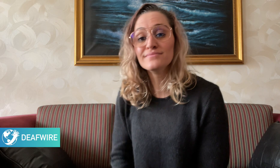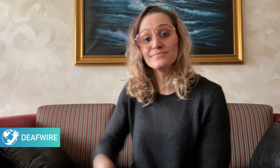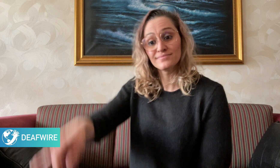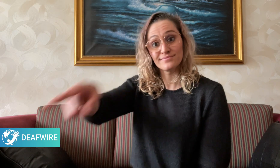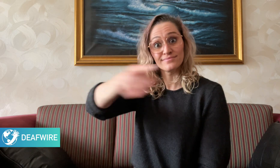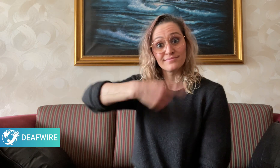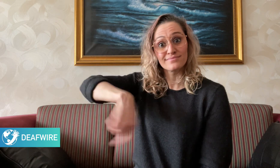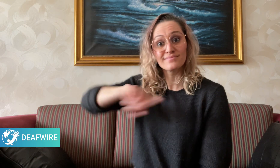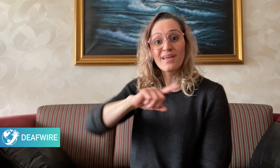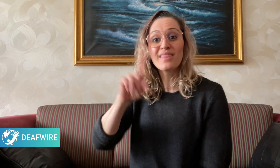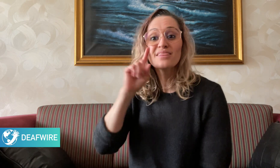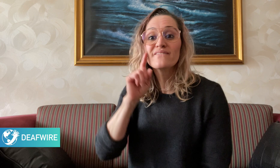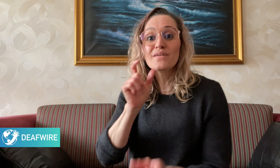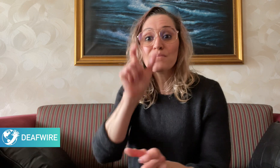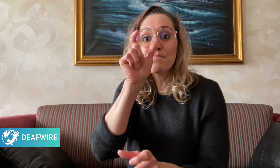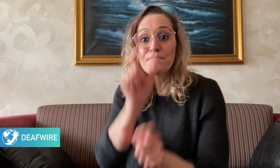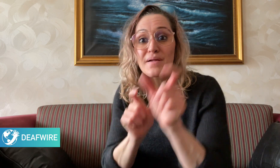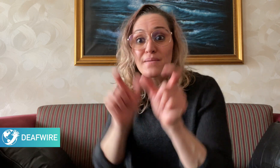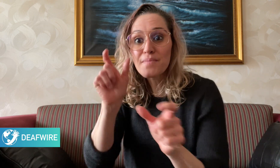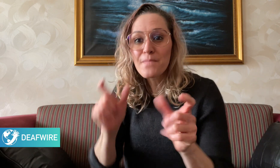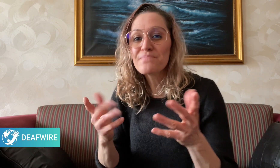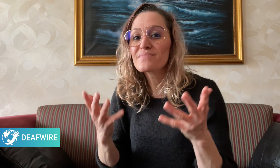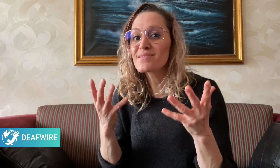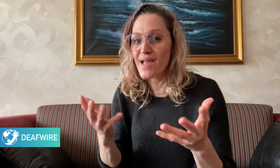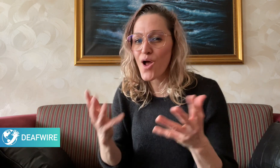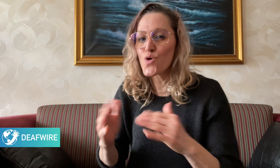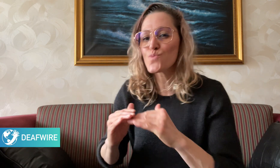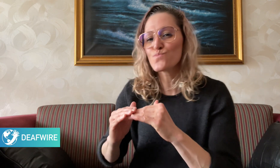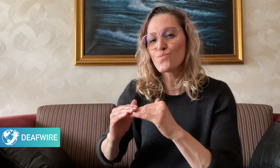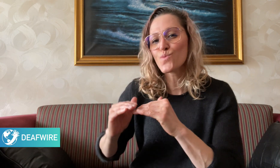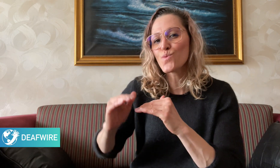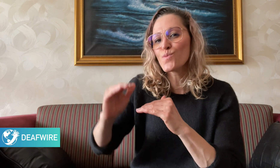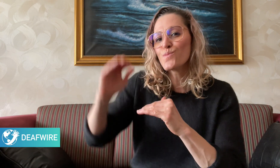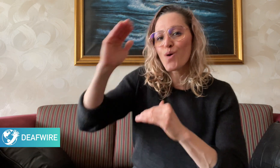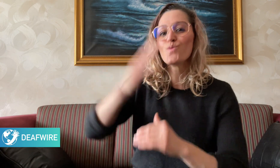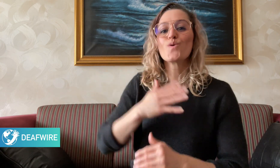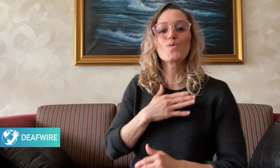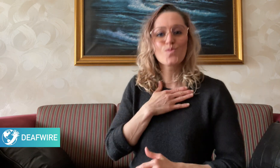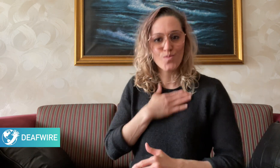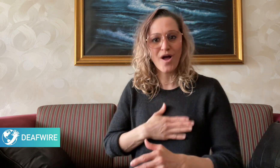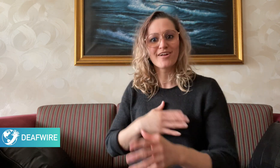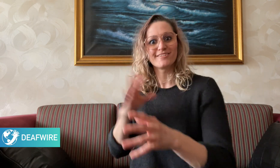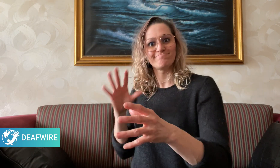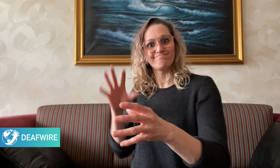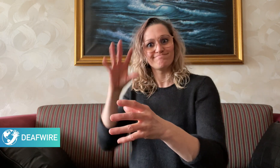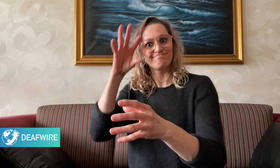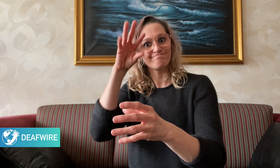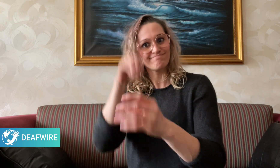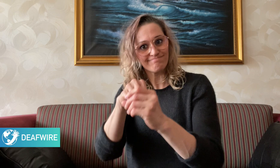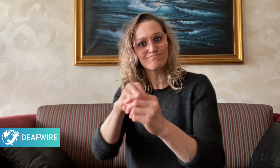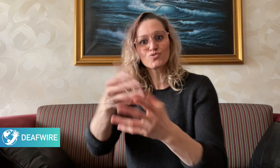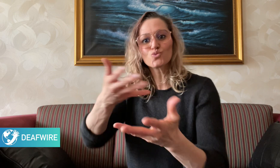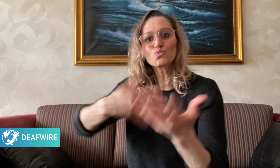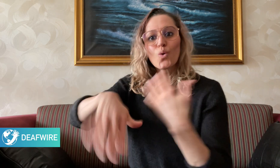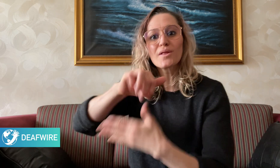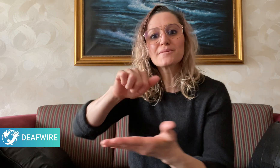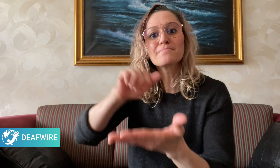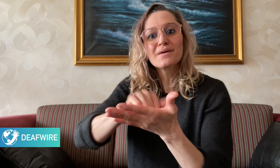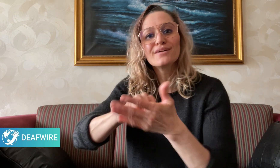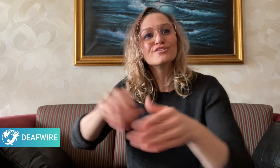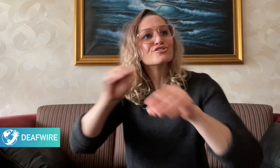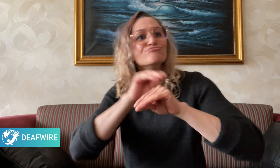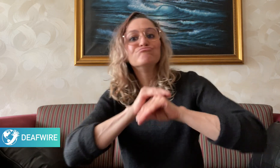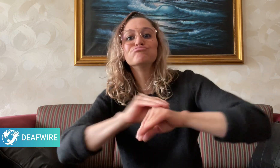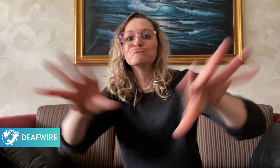As Deaf people become more involved in social media,